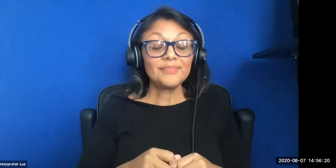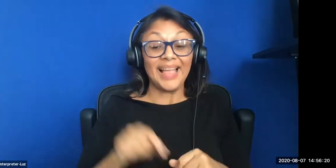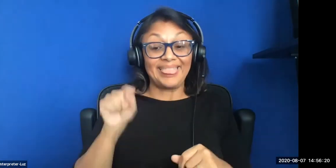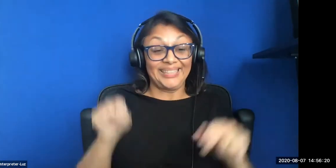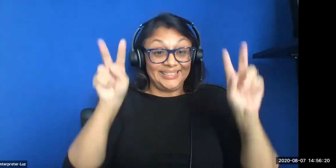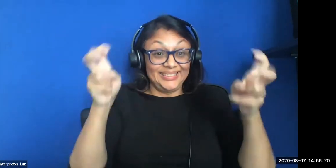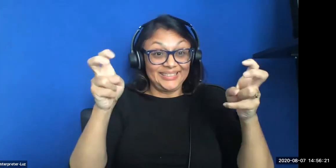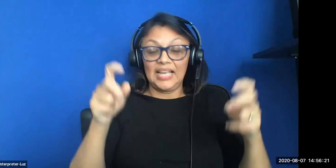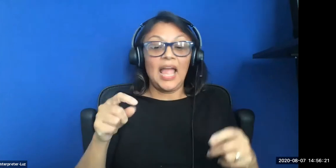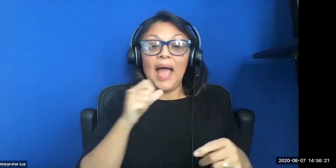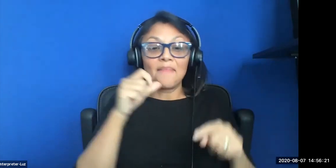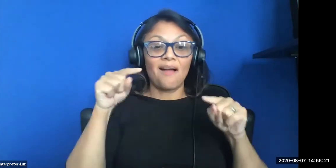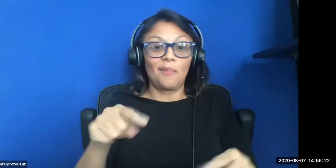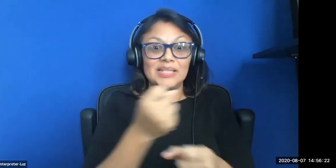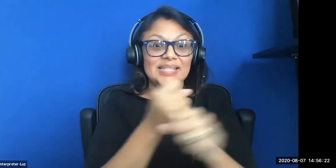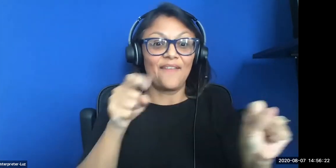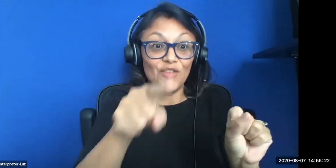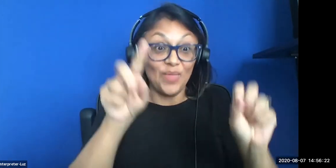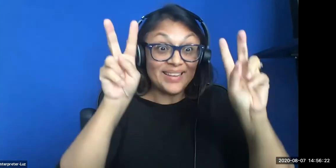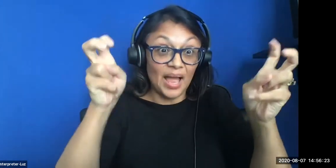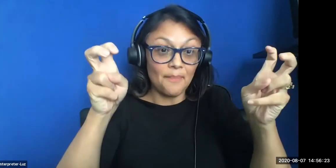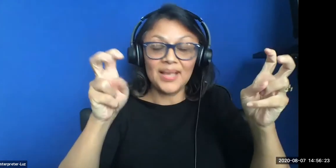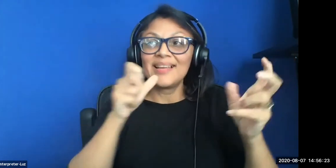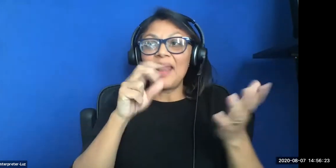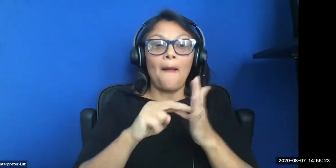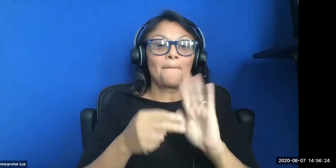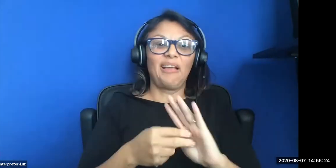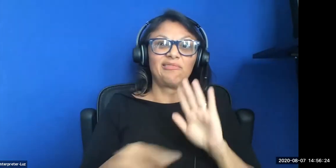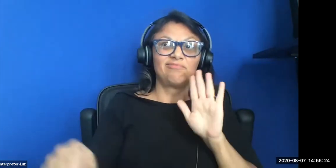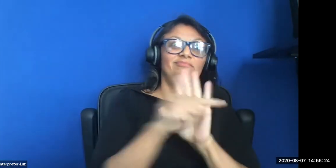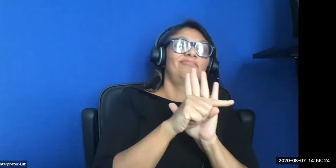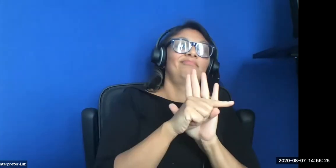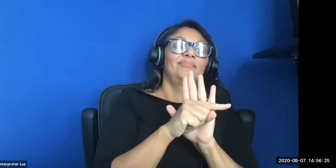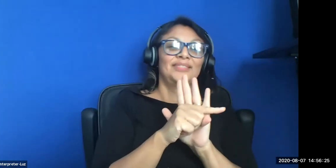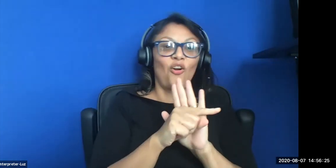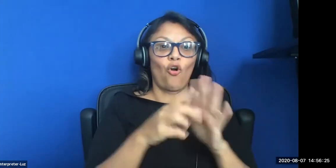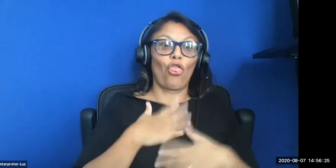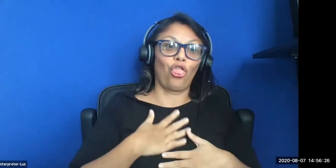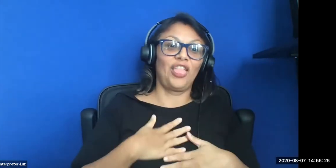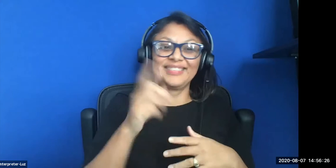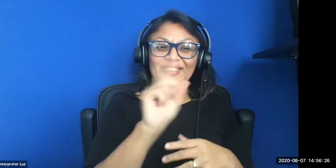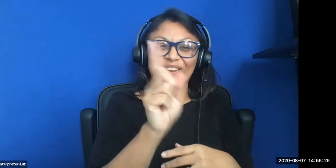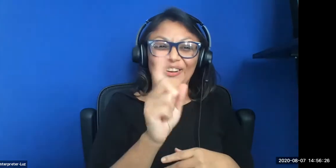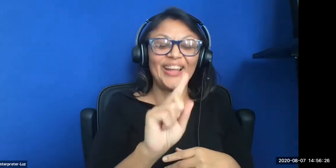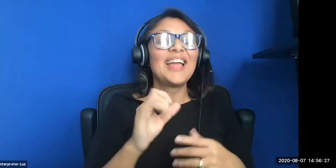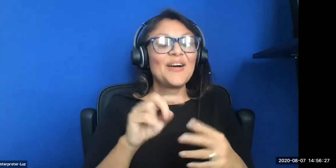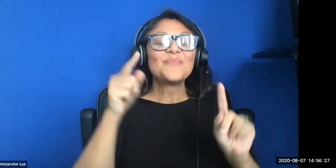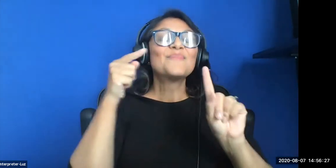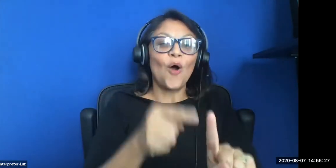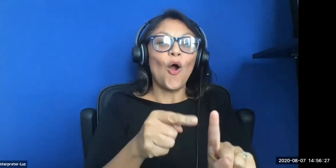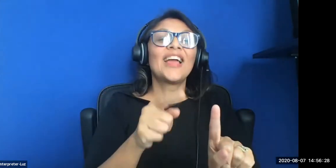Channelle Charest: Super doomsday or not like appreciate the fact that you know there. There's also faith in this world and that there are things